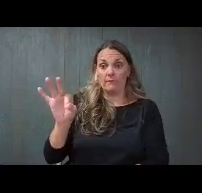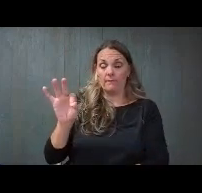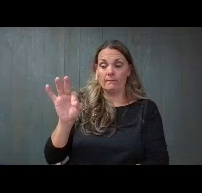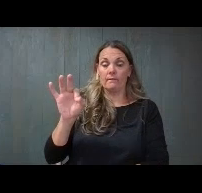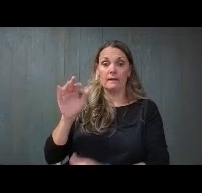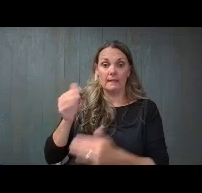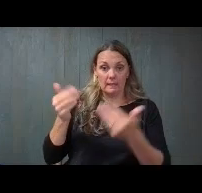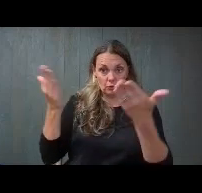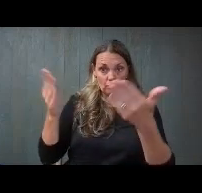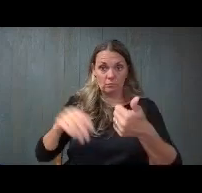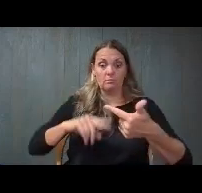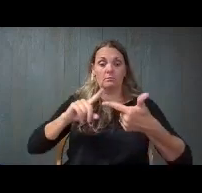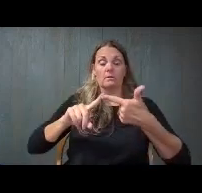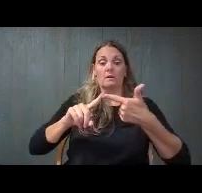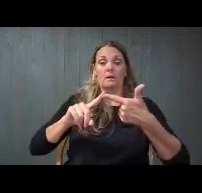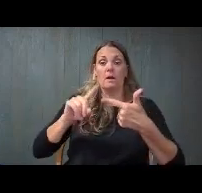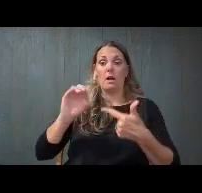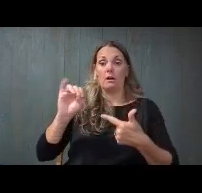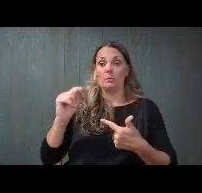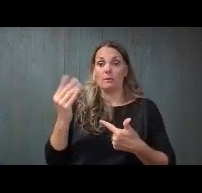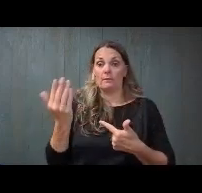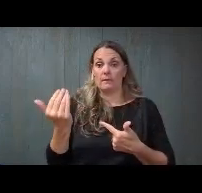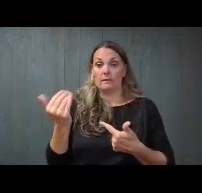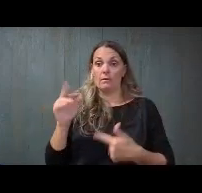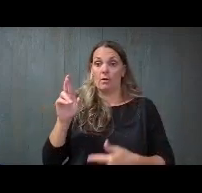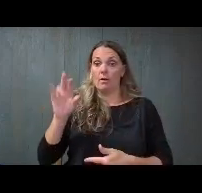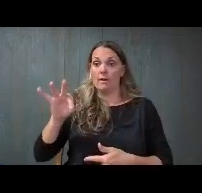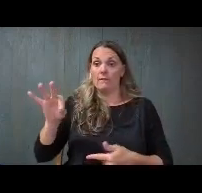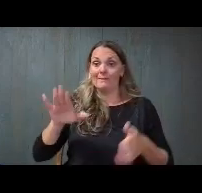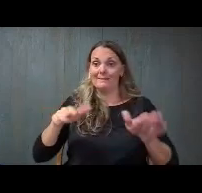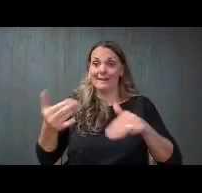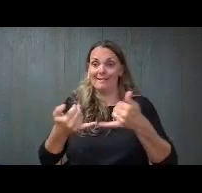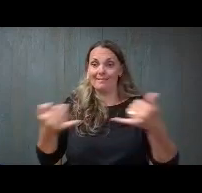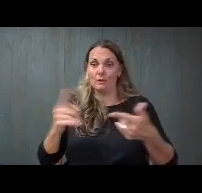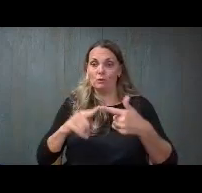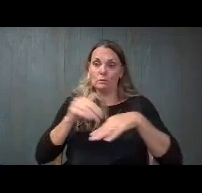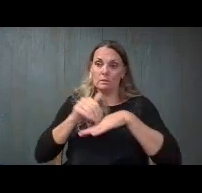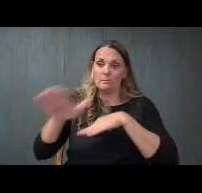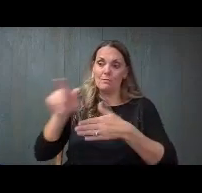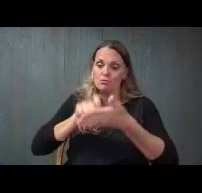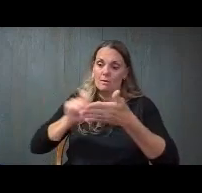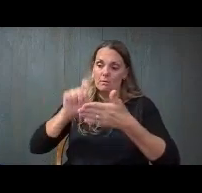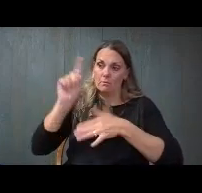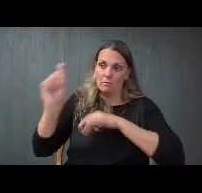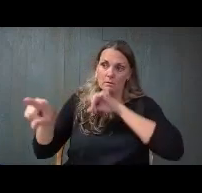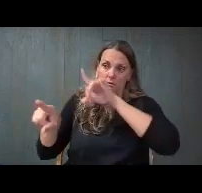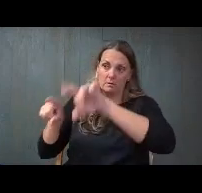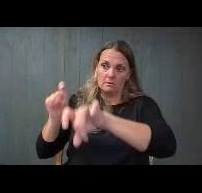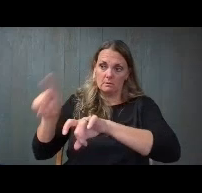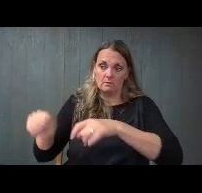October 15th RFP deadline to submit written questions October